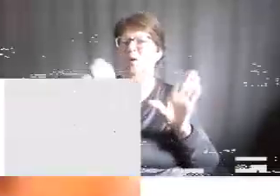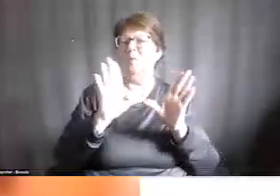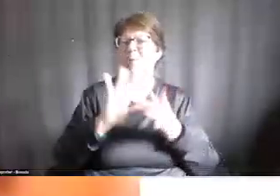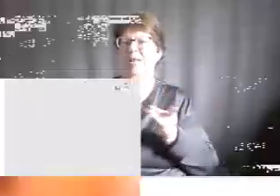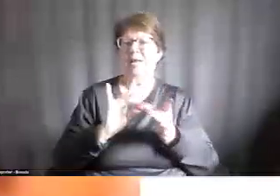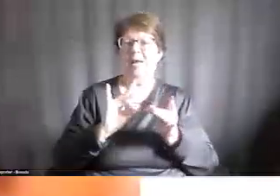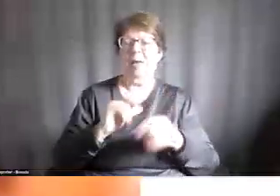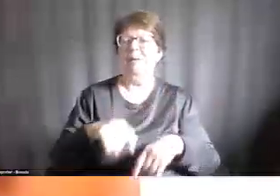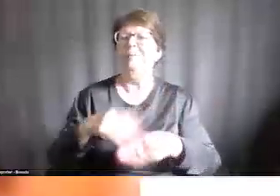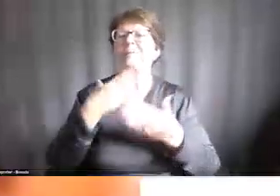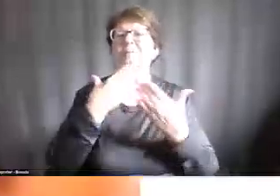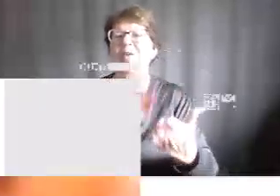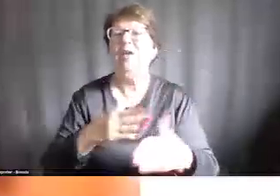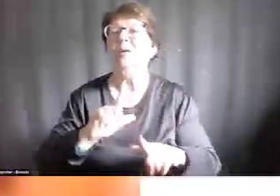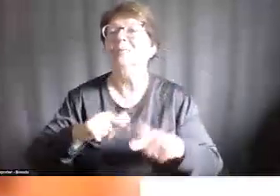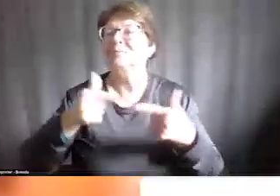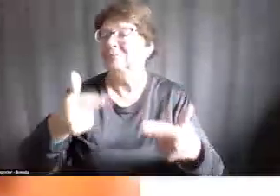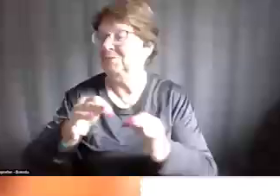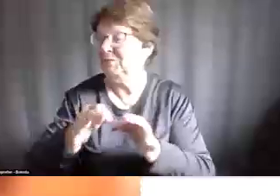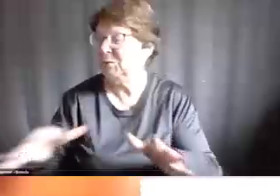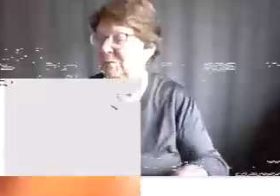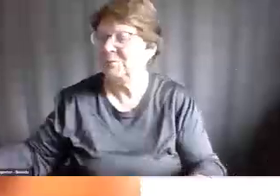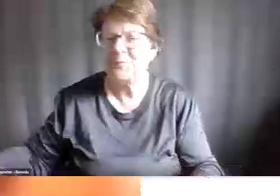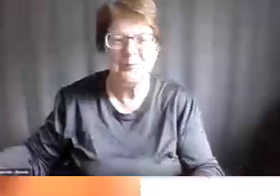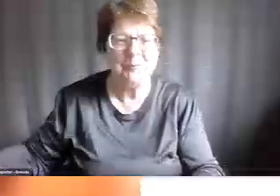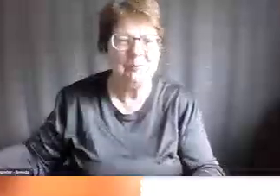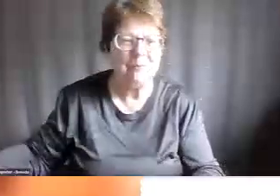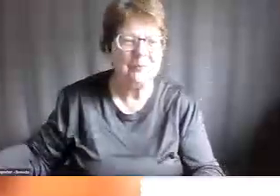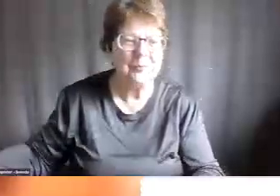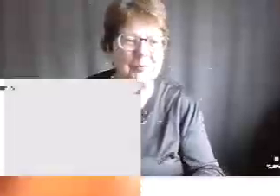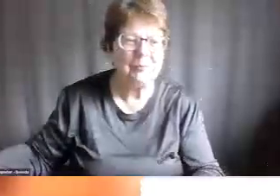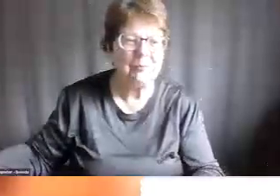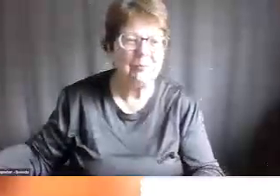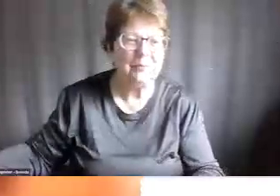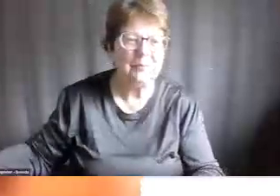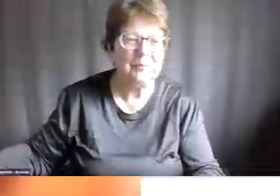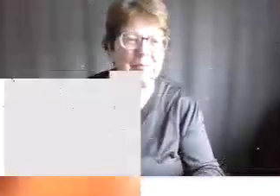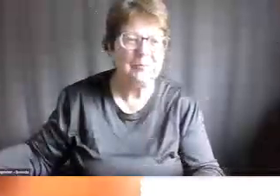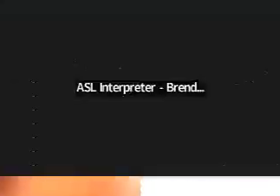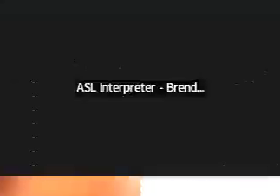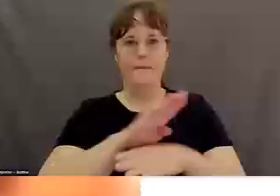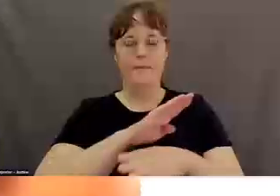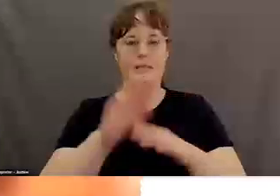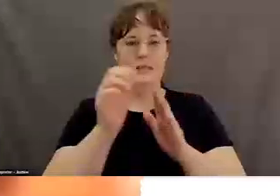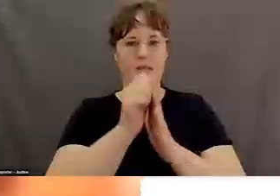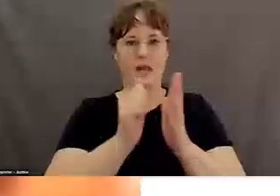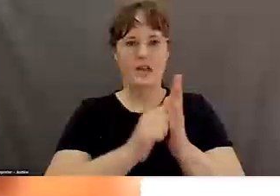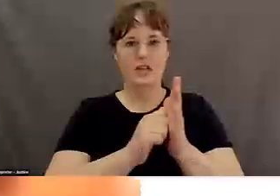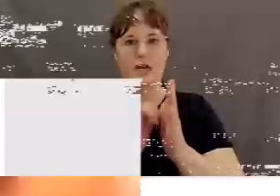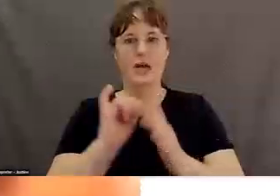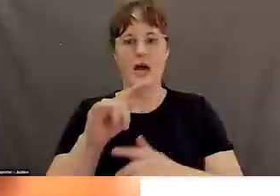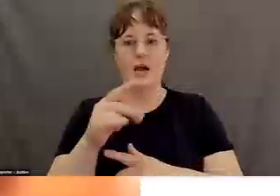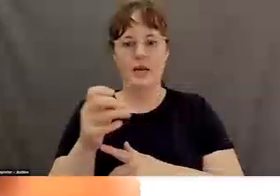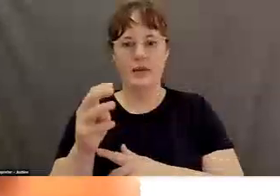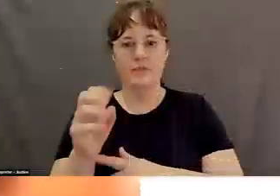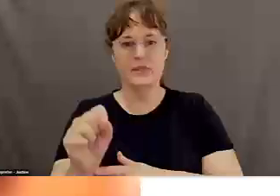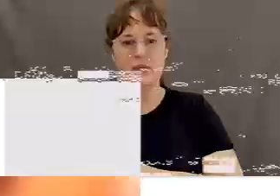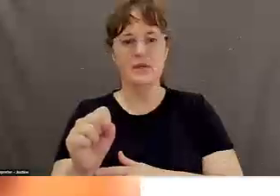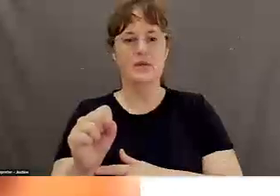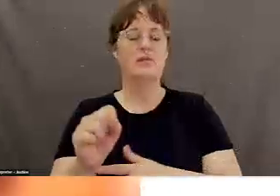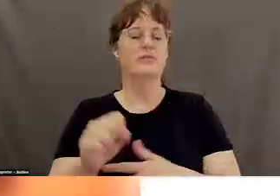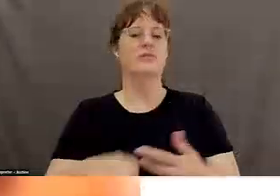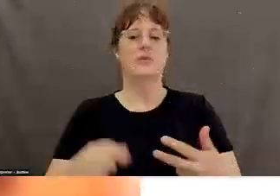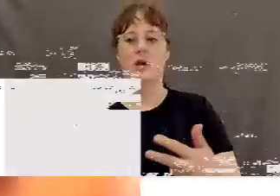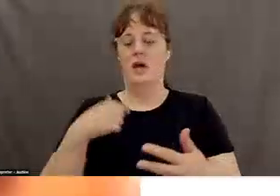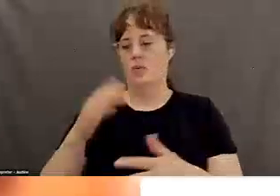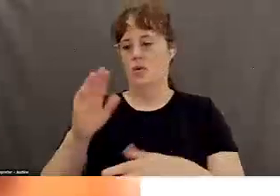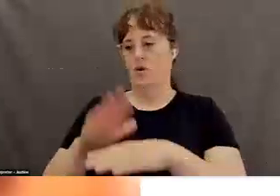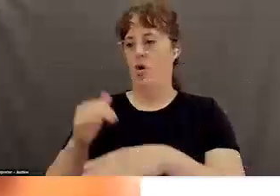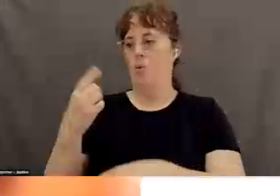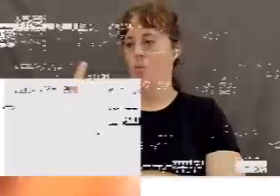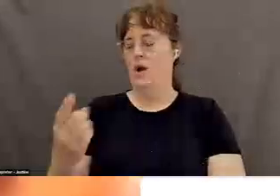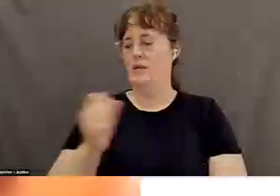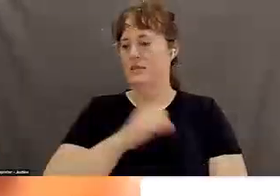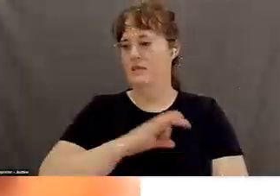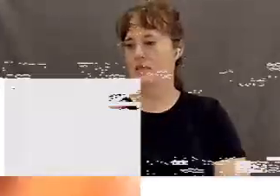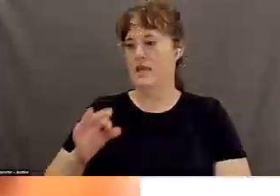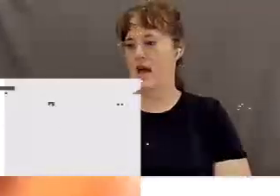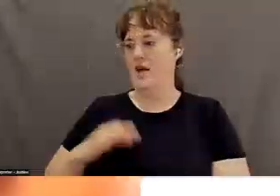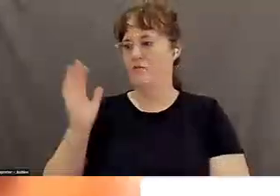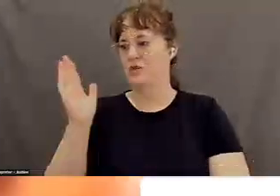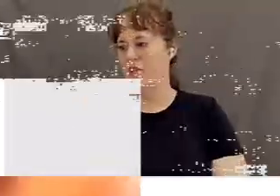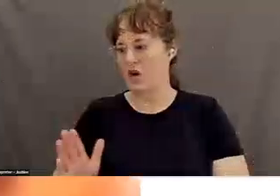Boardroom: There are three business items on the agenda today, one for committee final action, and two for recommendation to the board. I will call on one staff presenter and ask that you identify yourself and any other presenters.